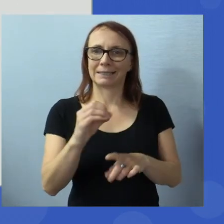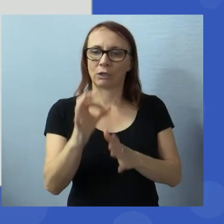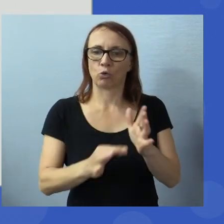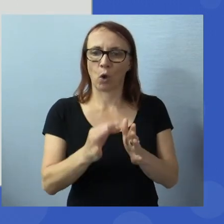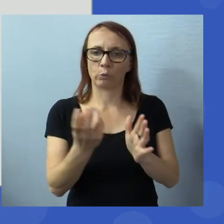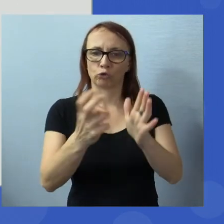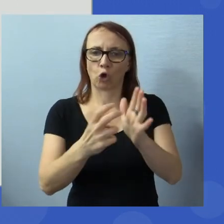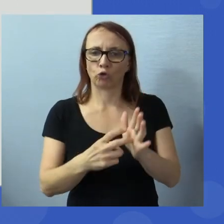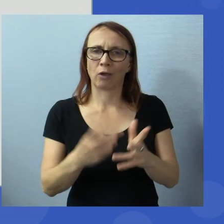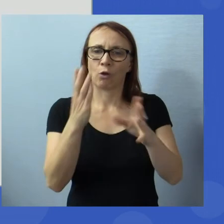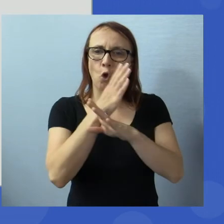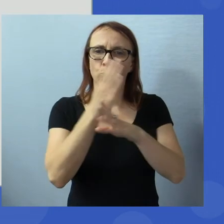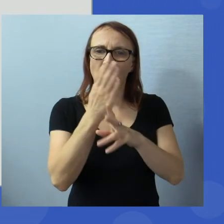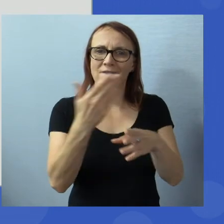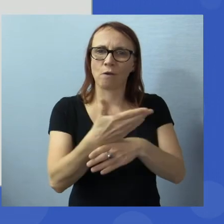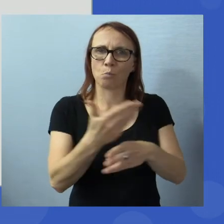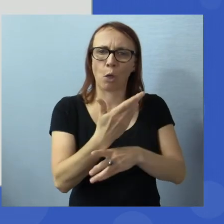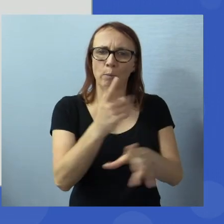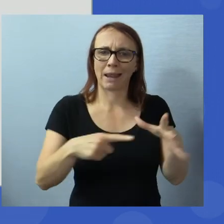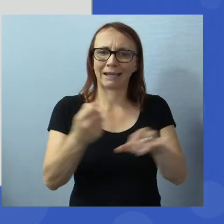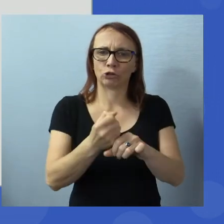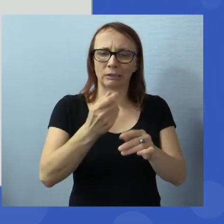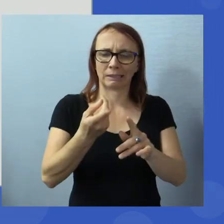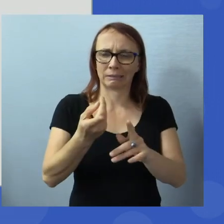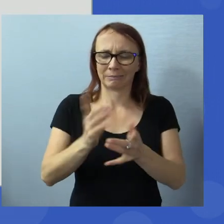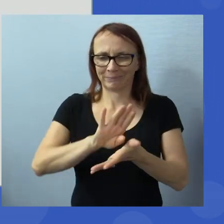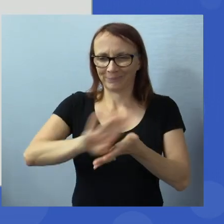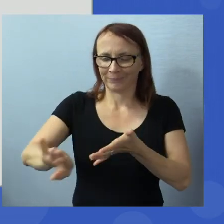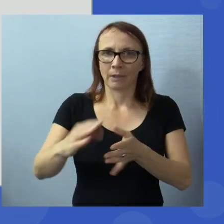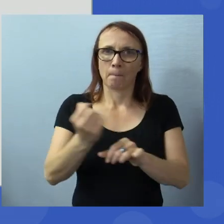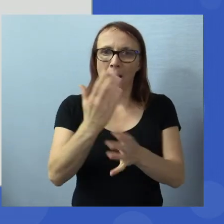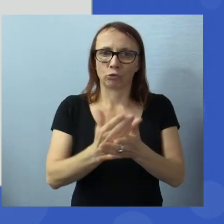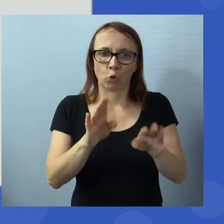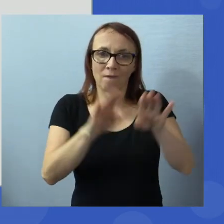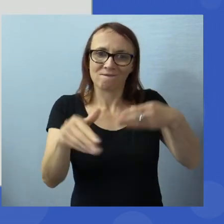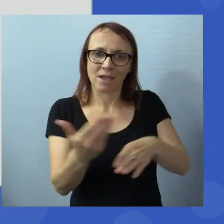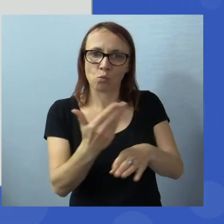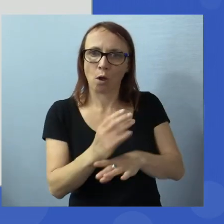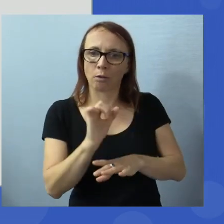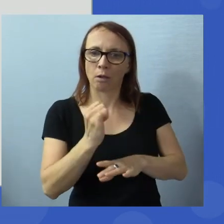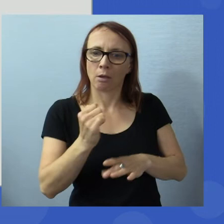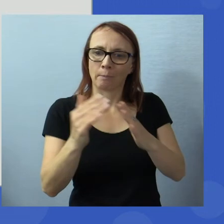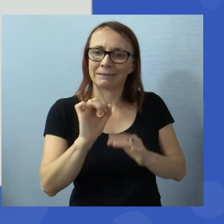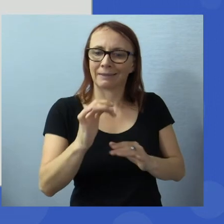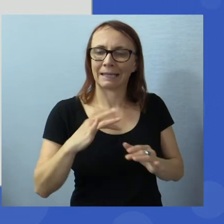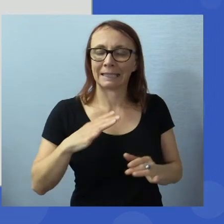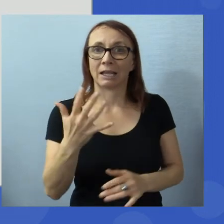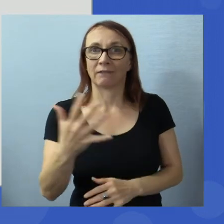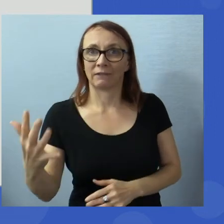private employment agencies and to ensure everyone has good unfair work that meets their needs and invests in their development 50% strongly agree 30